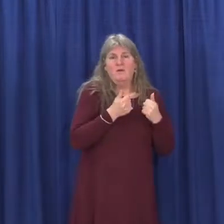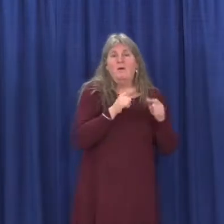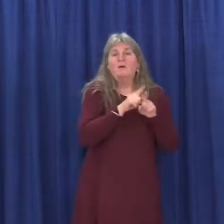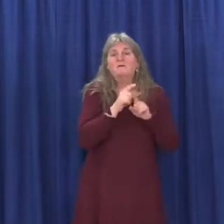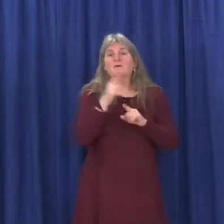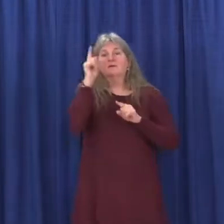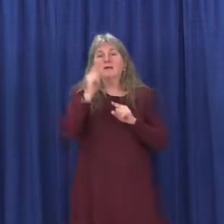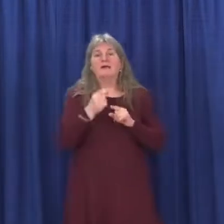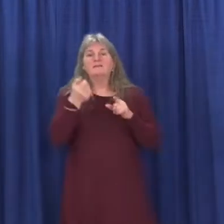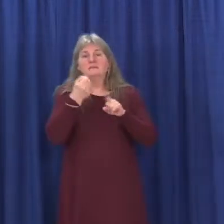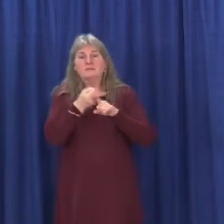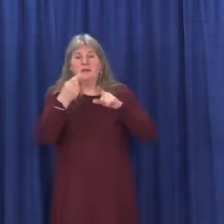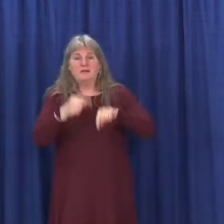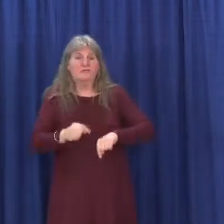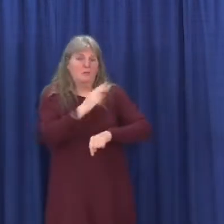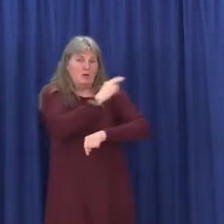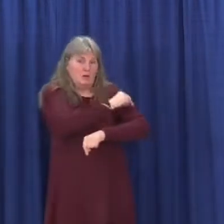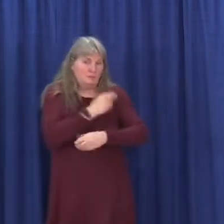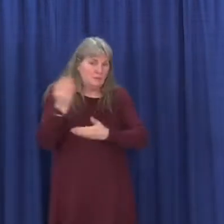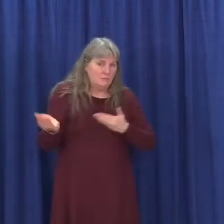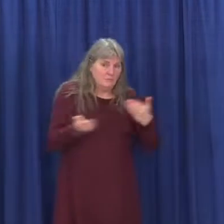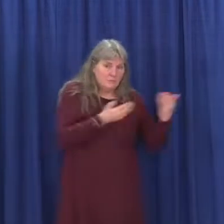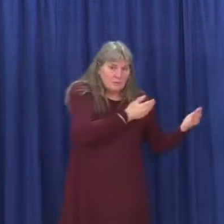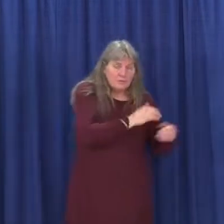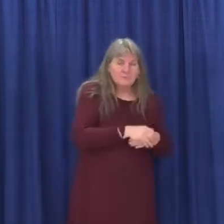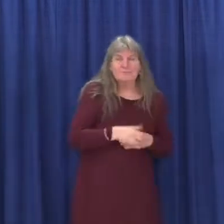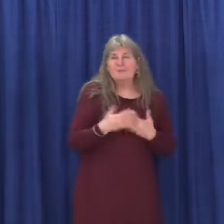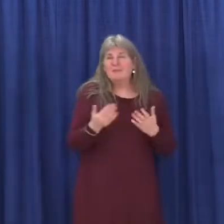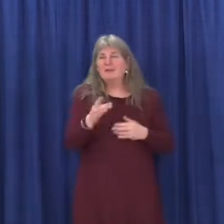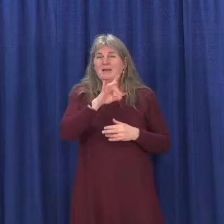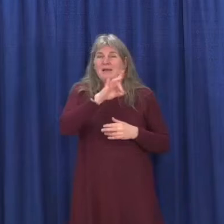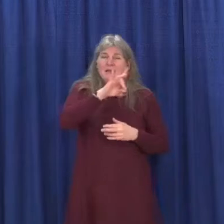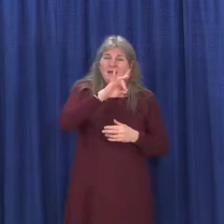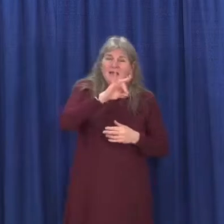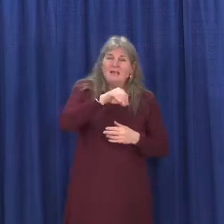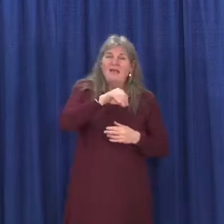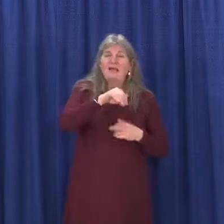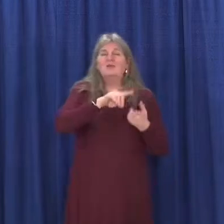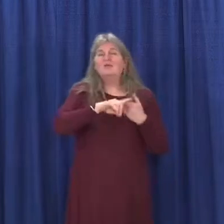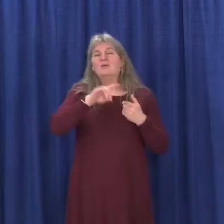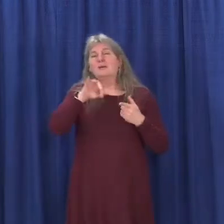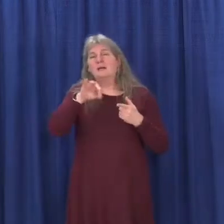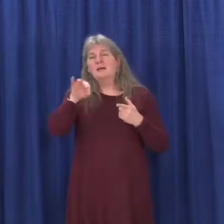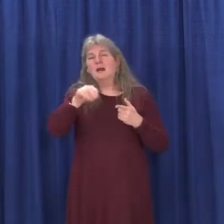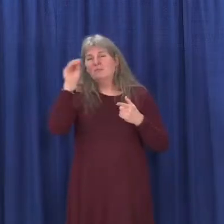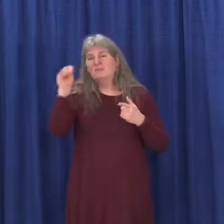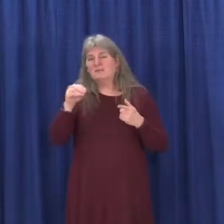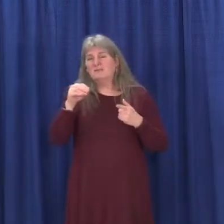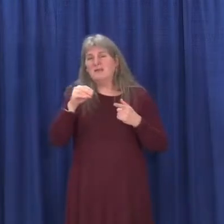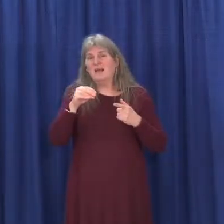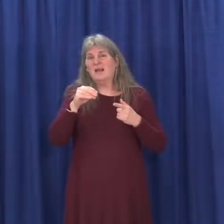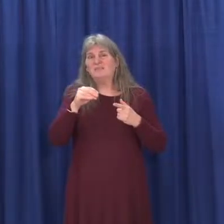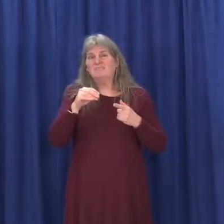The booster gives about an 80 to 90, 80 to 99% effectiveness against hospitalization.